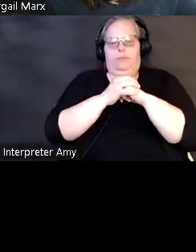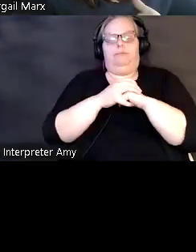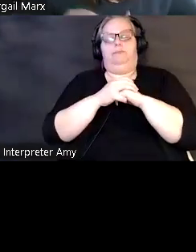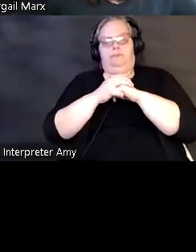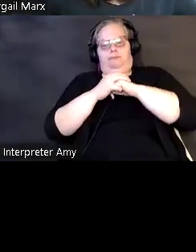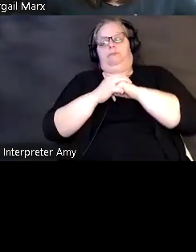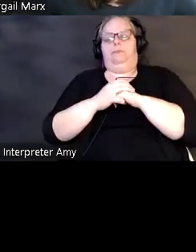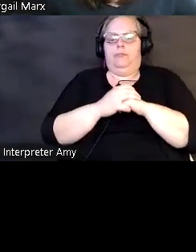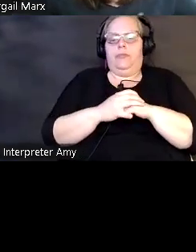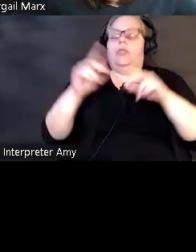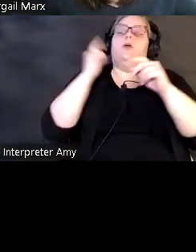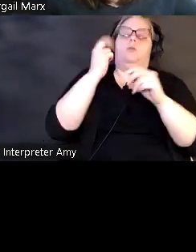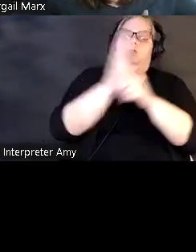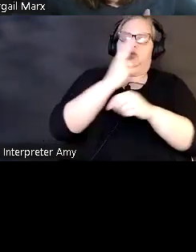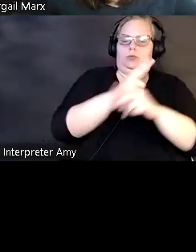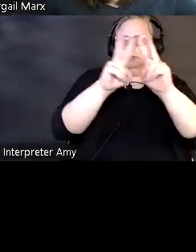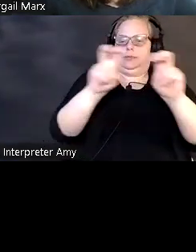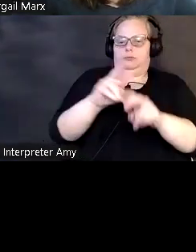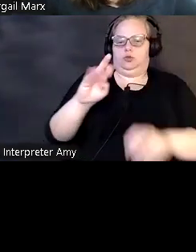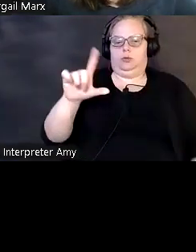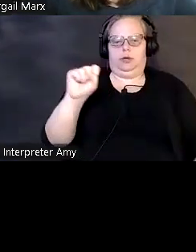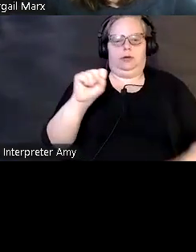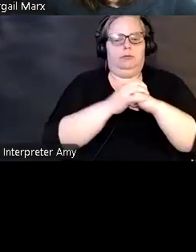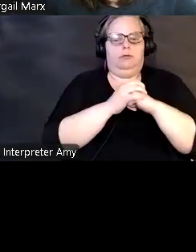we really need to think about criterion-based and dynamic assessment.